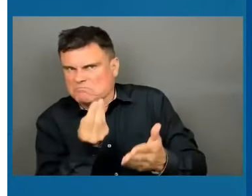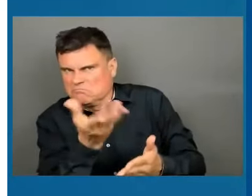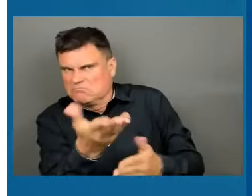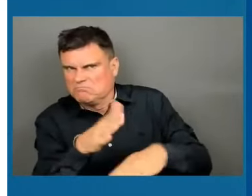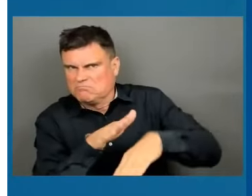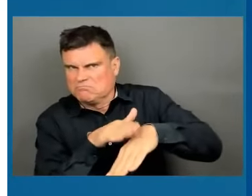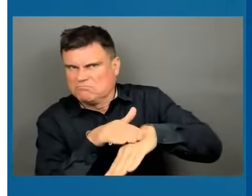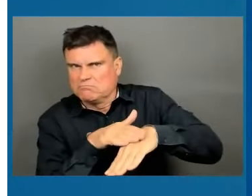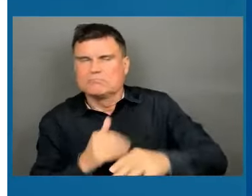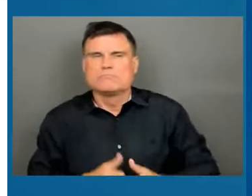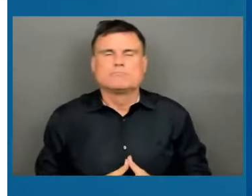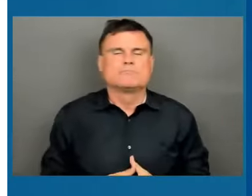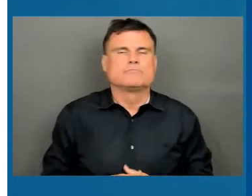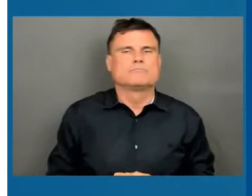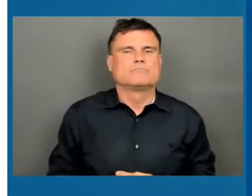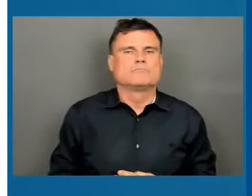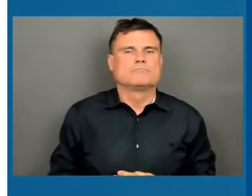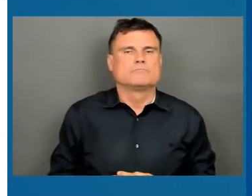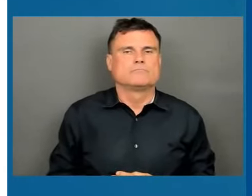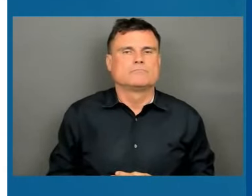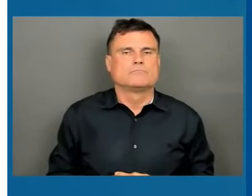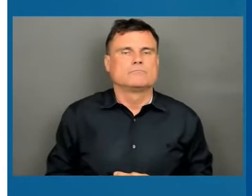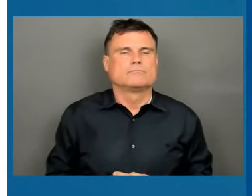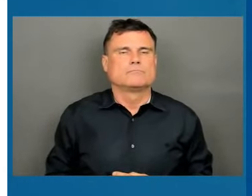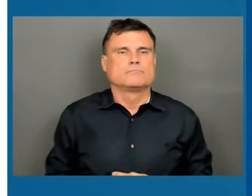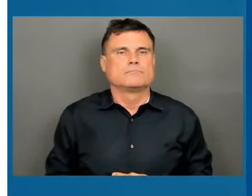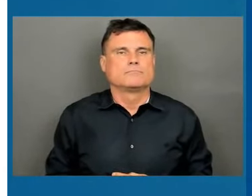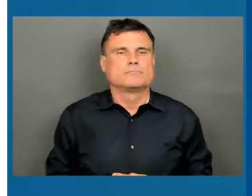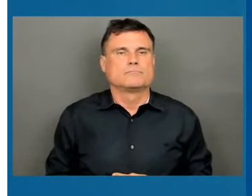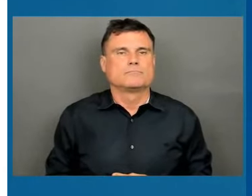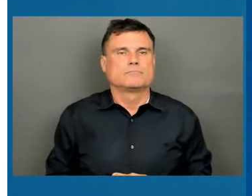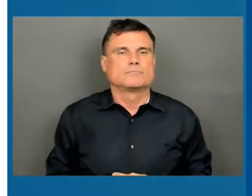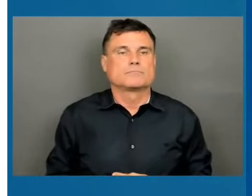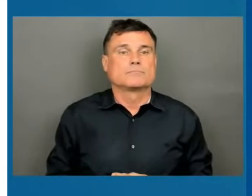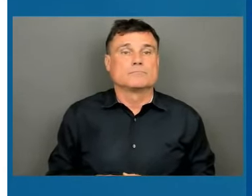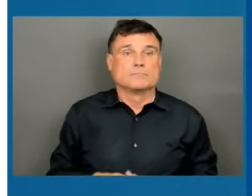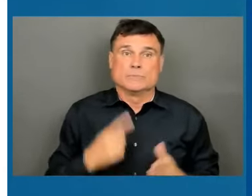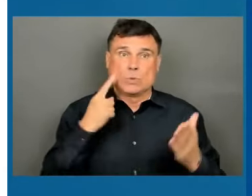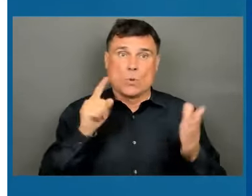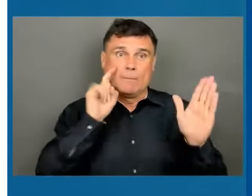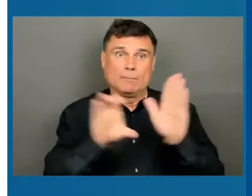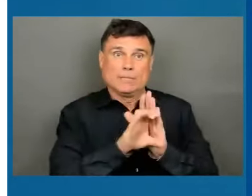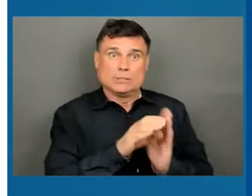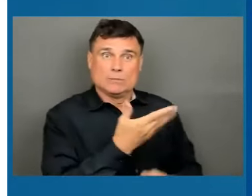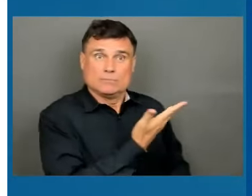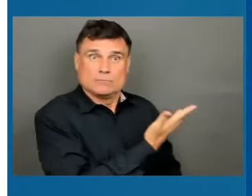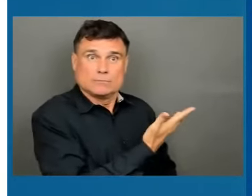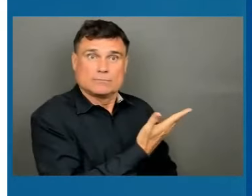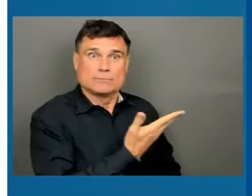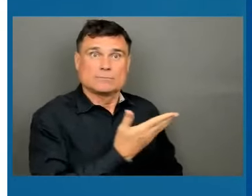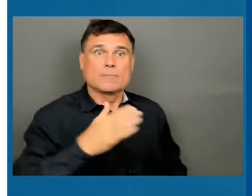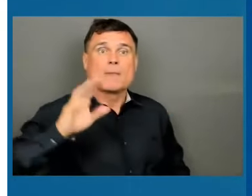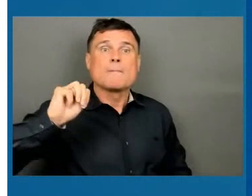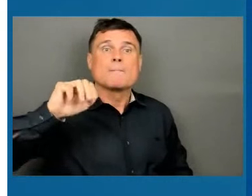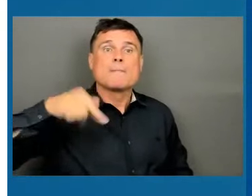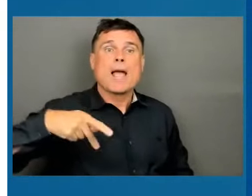downpours. Here I'm showing you a map of B.C. outlined in black